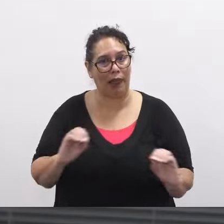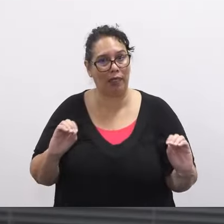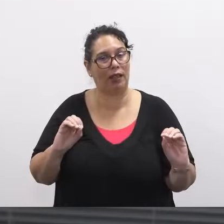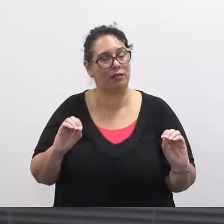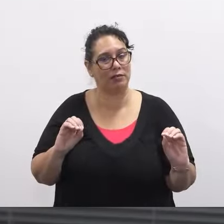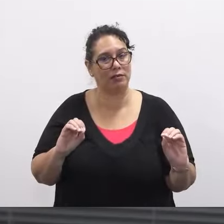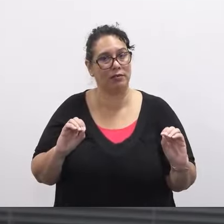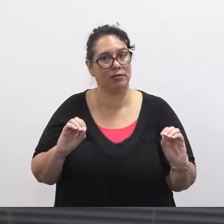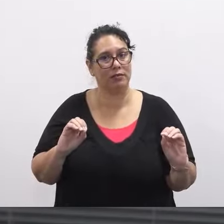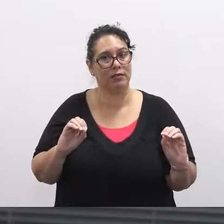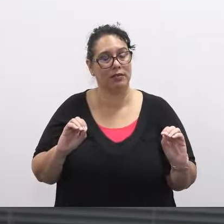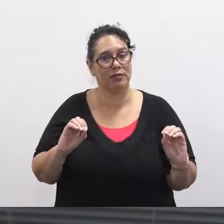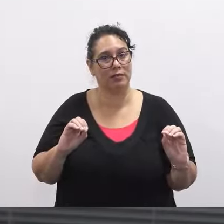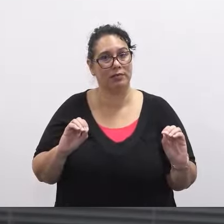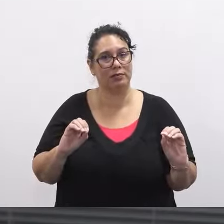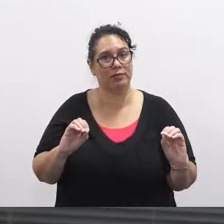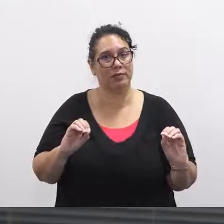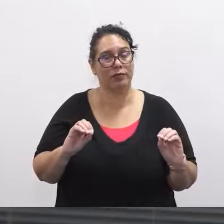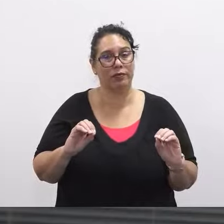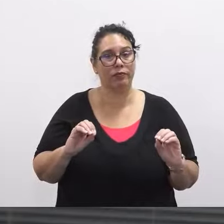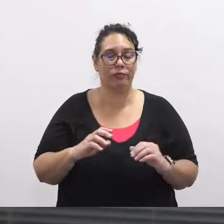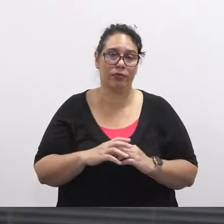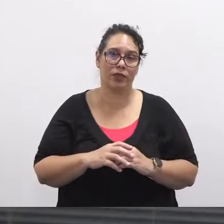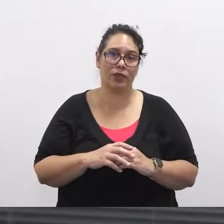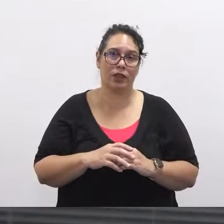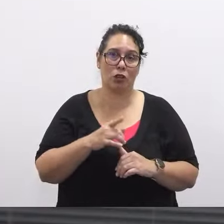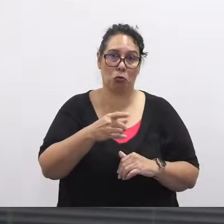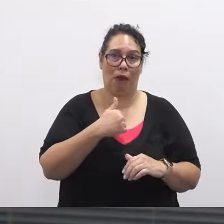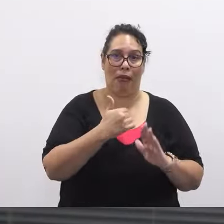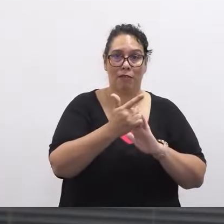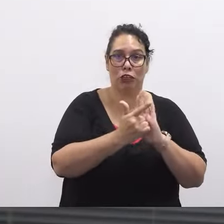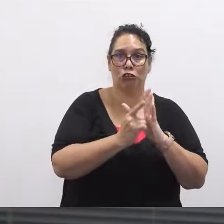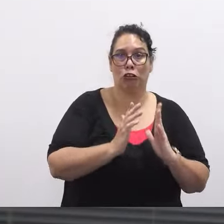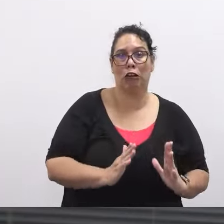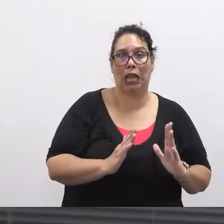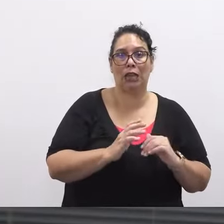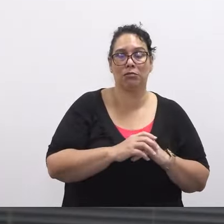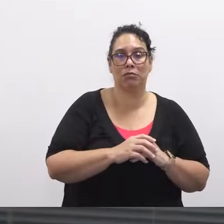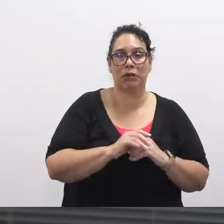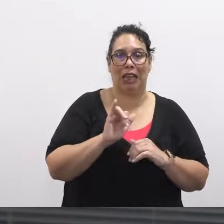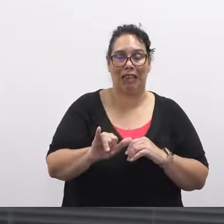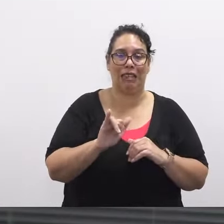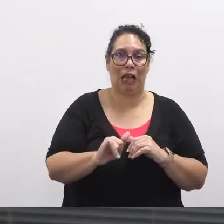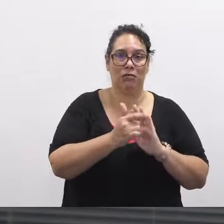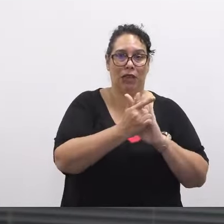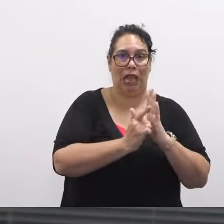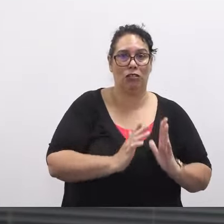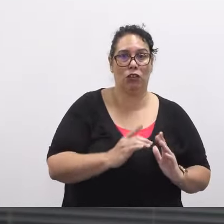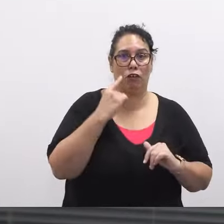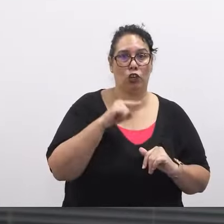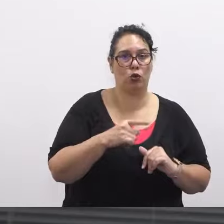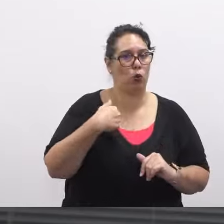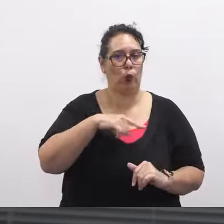You guys have an attorney and that's counsel for you guys. We don't have counsel.